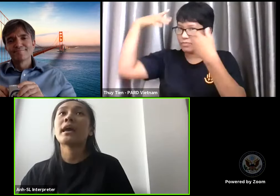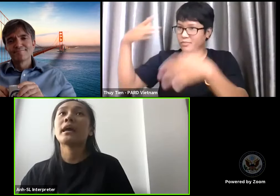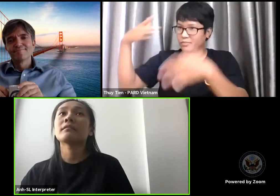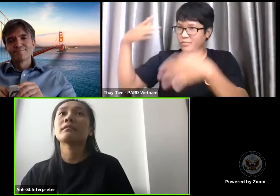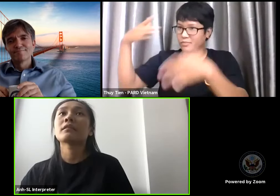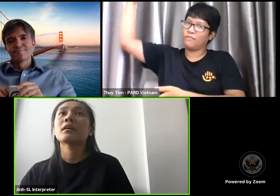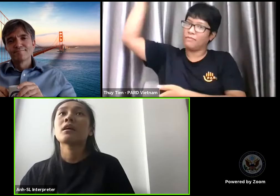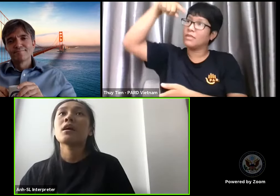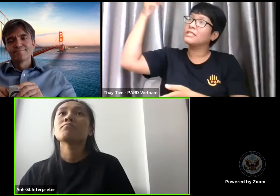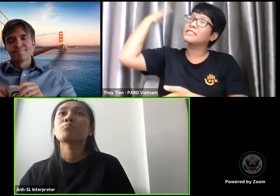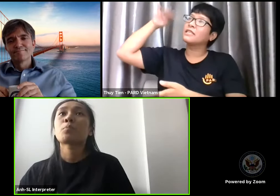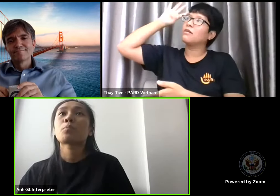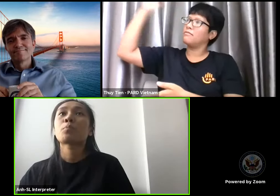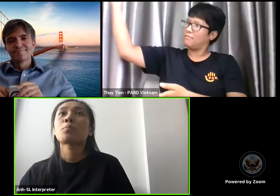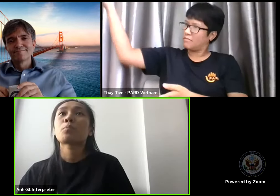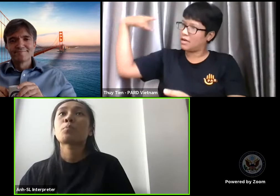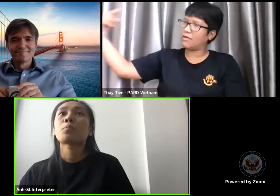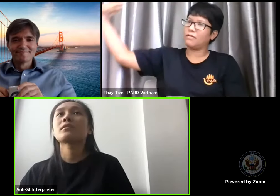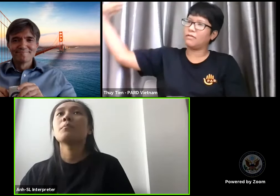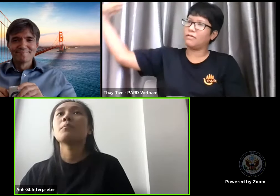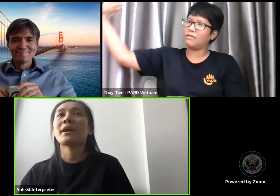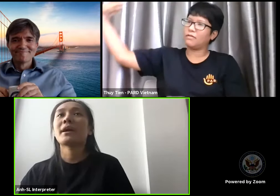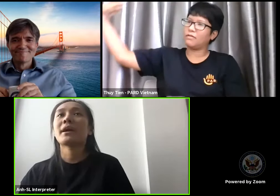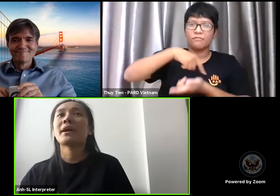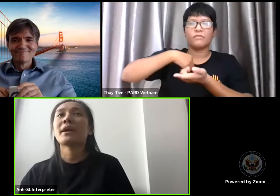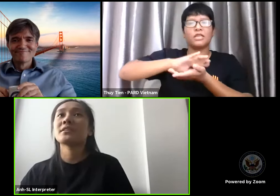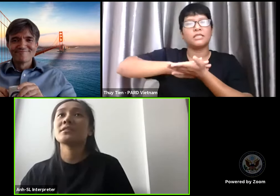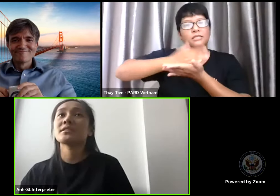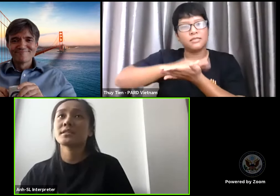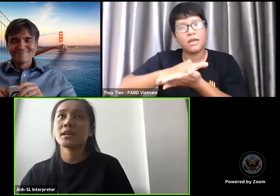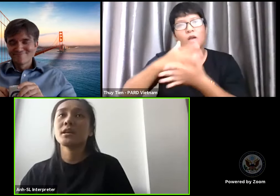And after coming back from the United States,